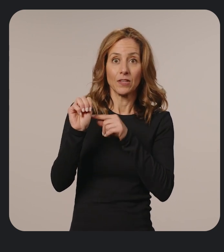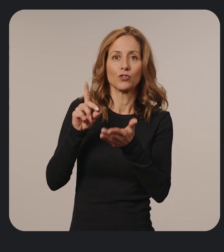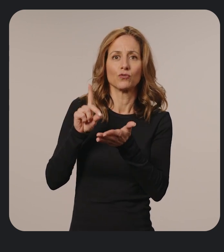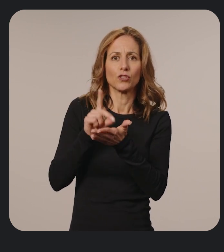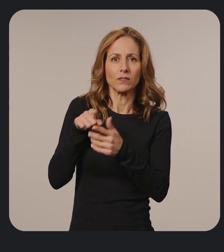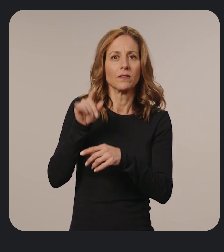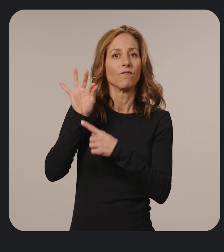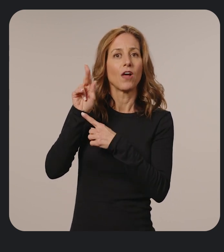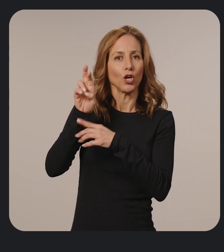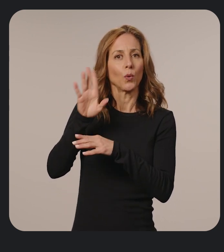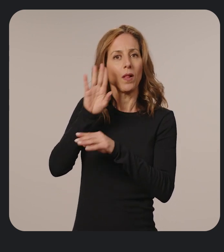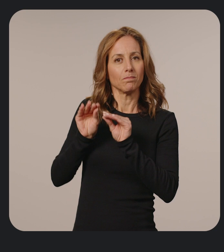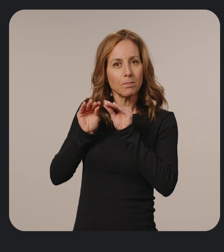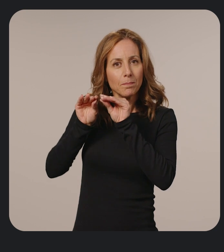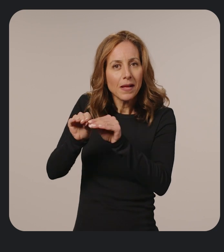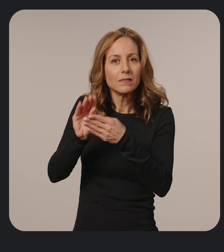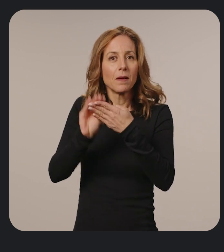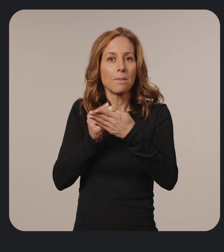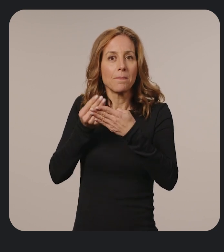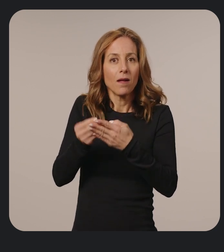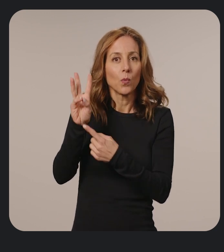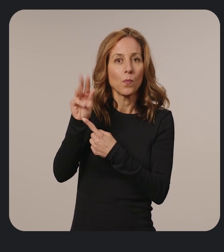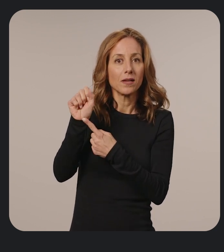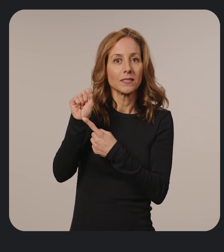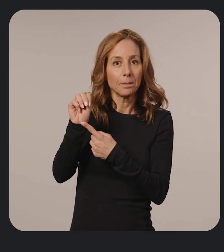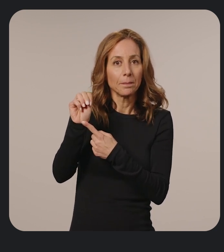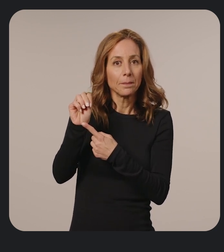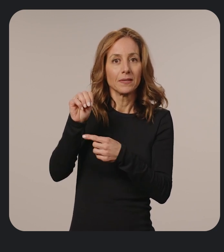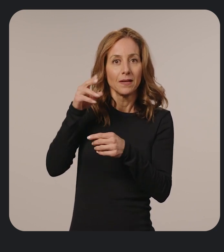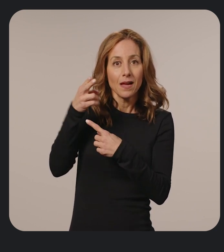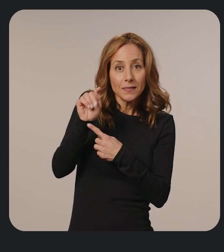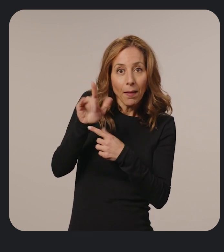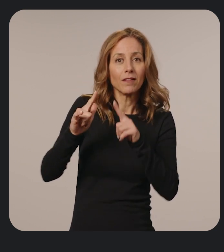This is the directory in which Flutter is going to place the compiled Wasm, the HTML,